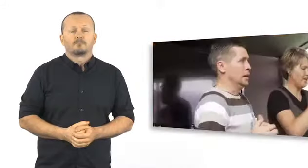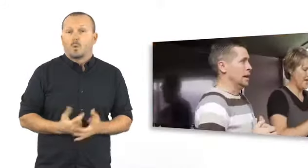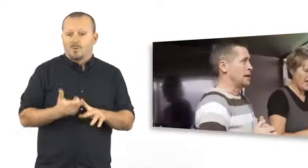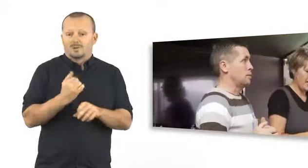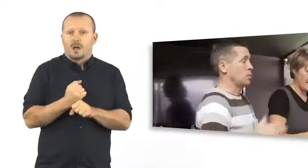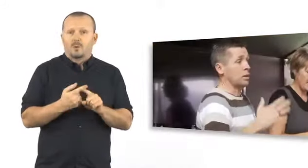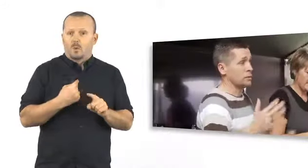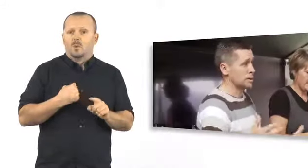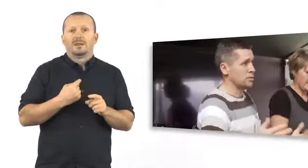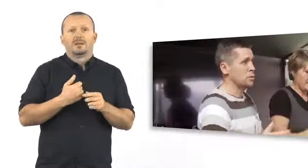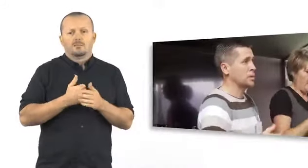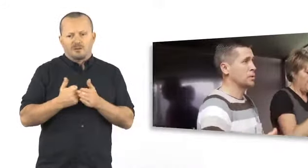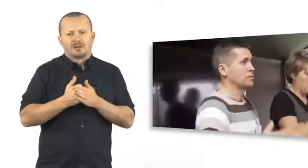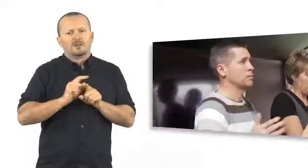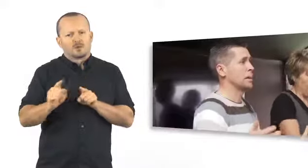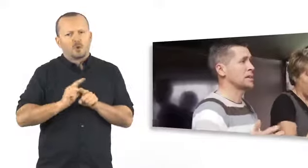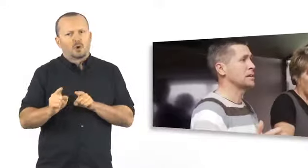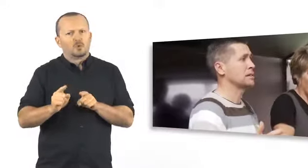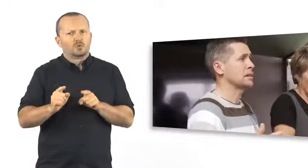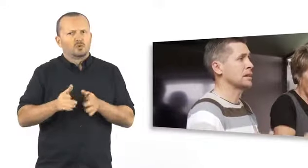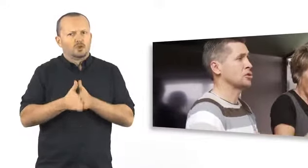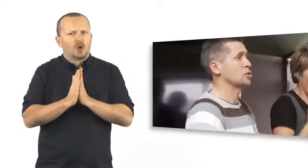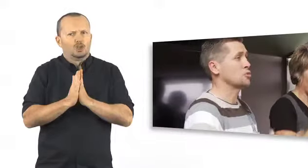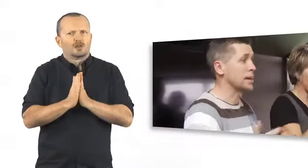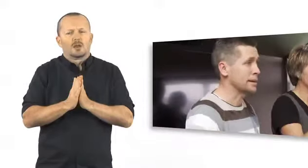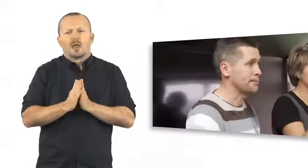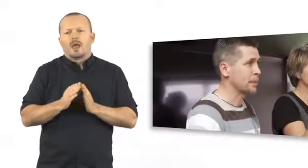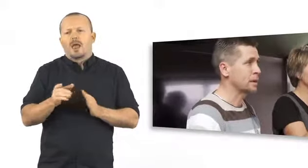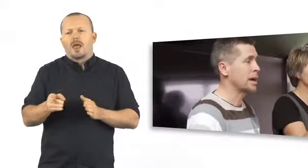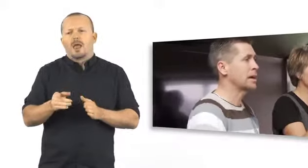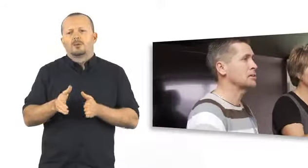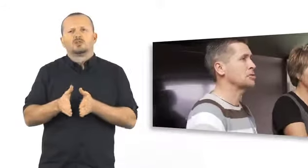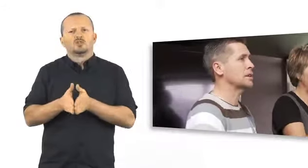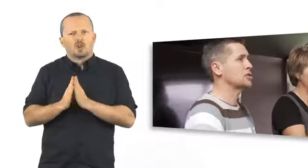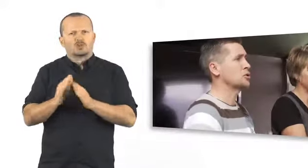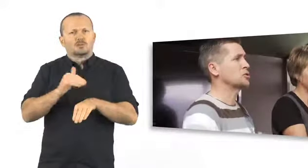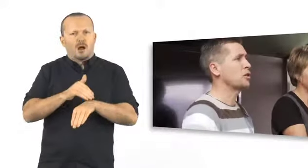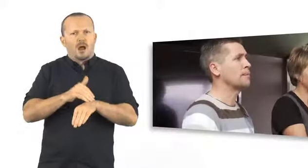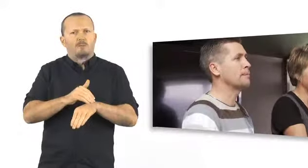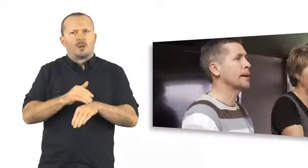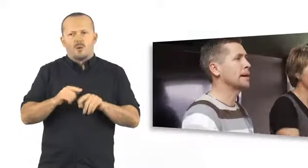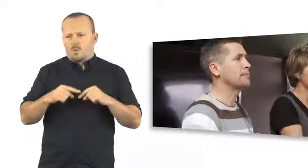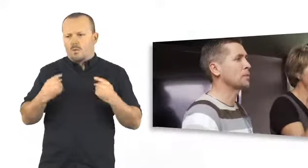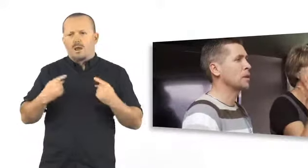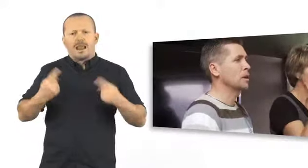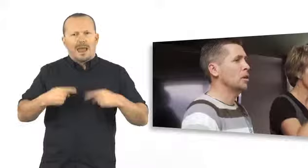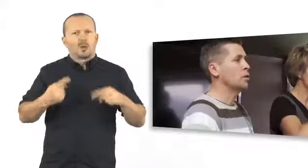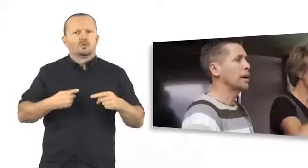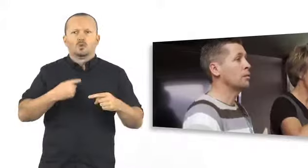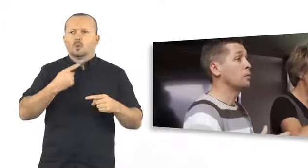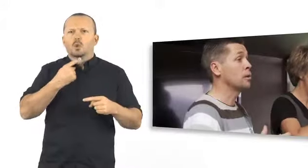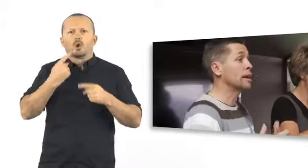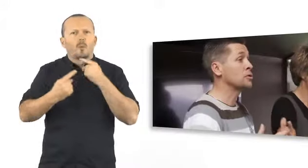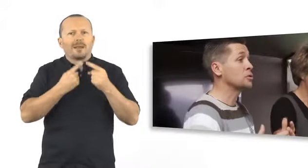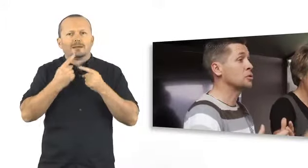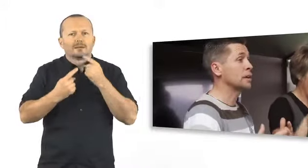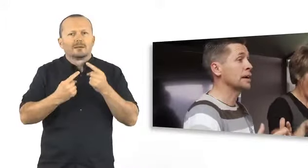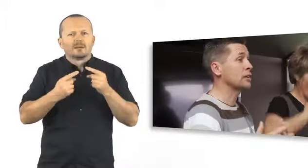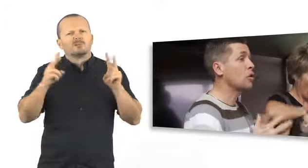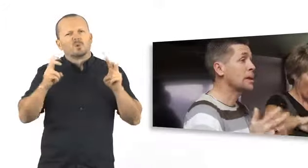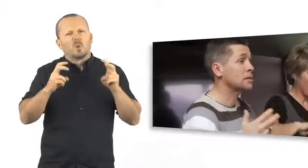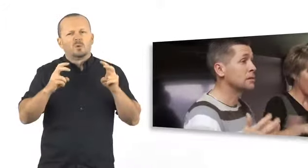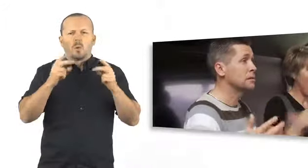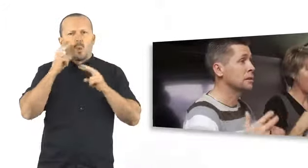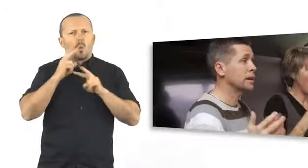Justin: For example, we attend a church regularly and during that church time we’re allowed to comment.